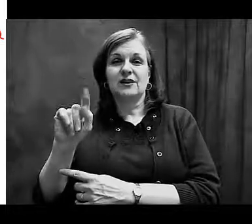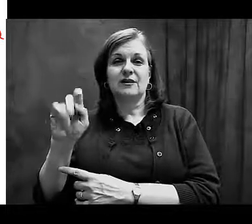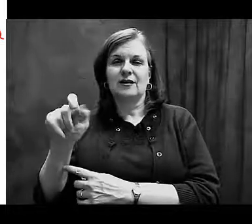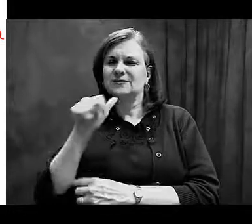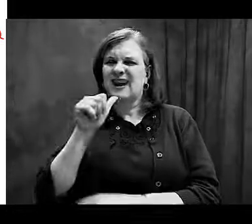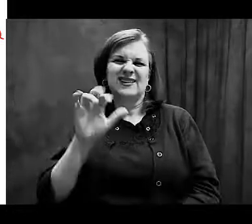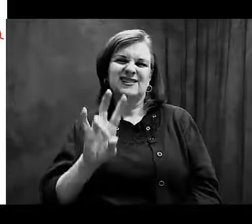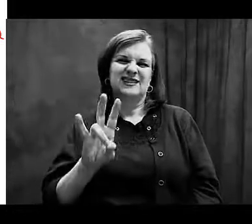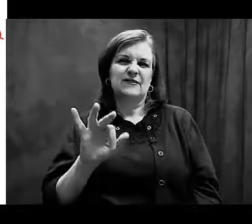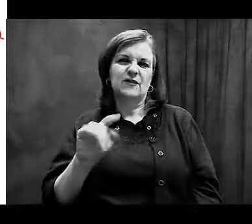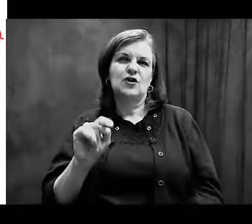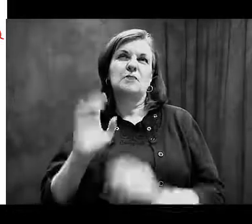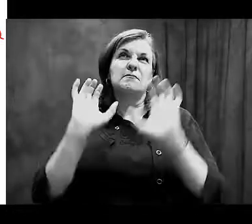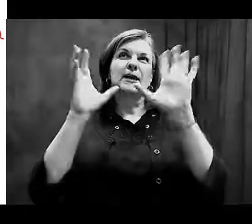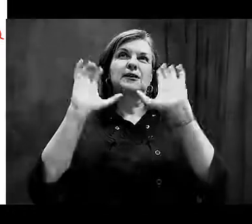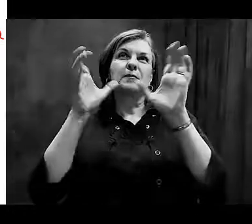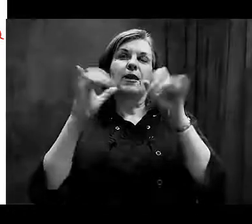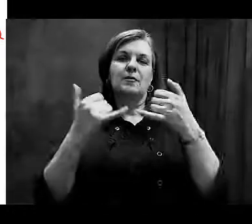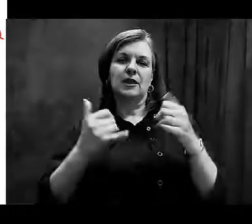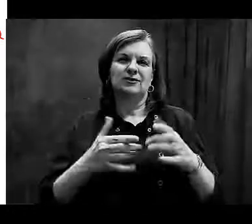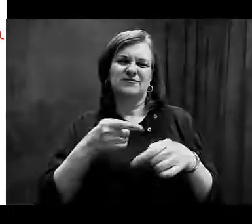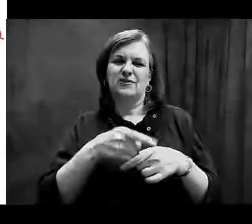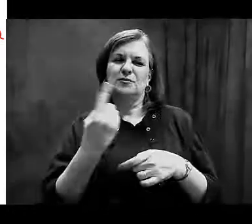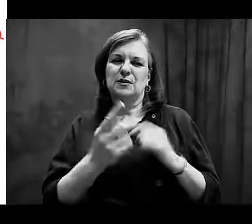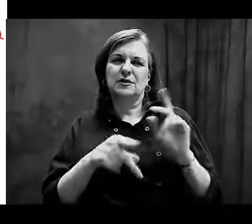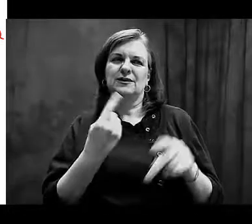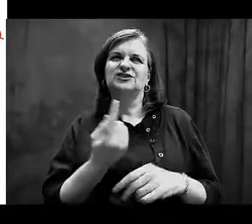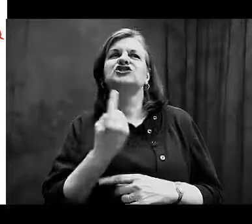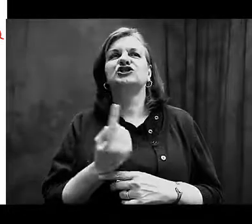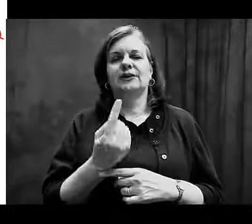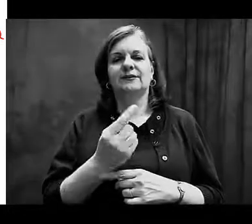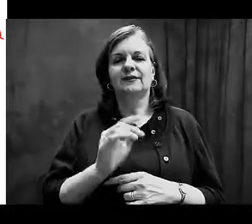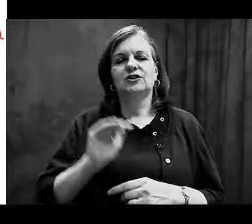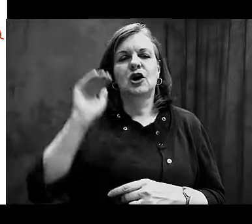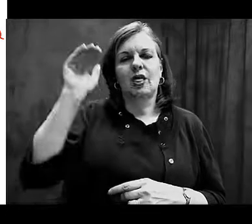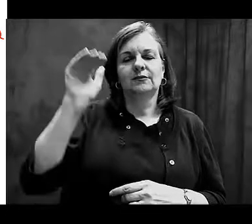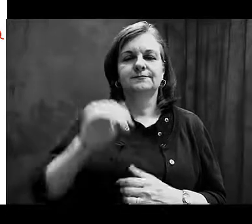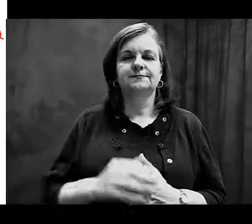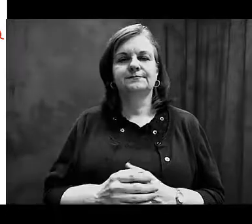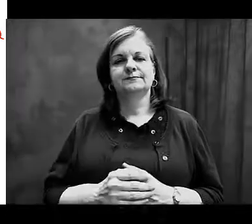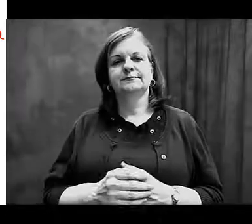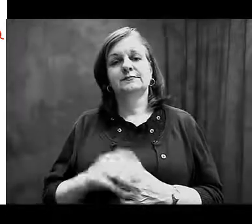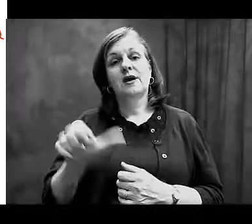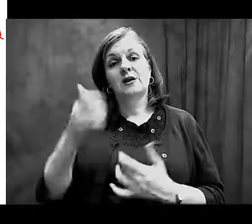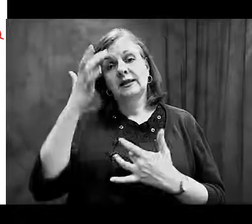not like you're 7 foot basketball players -- they are just tall!